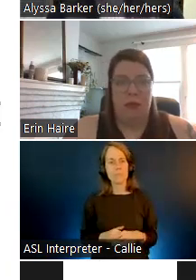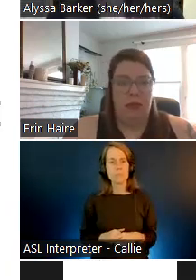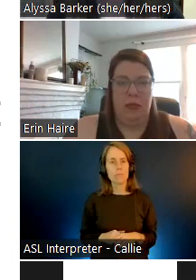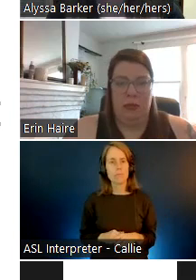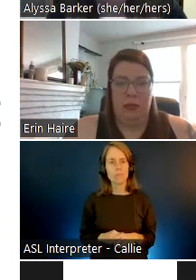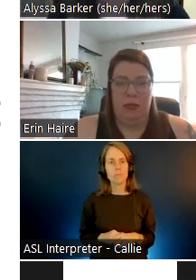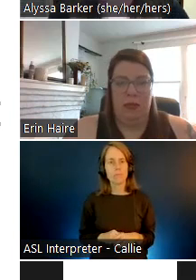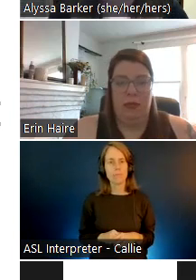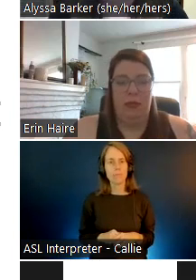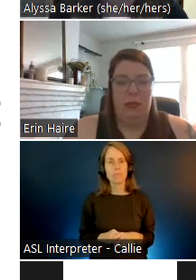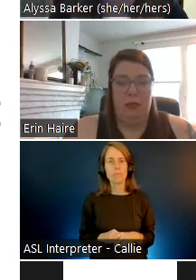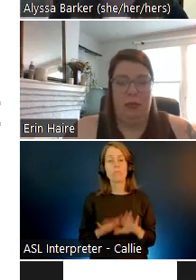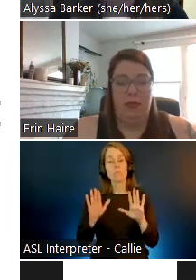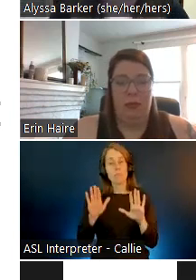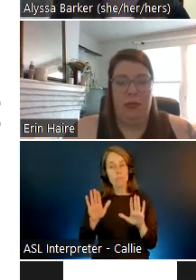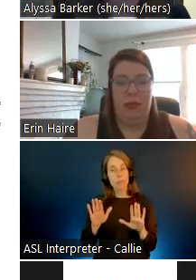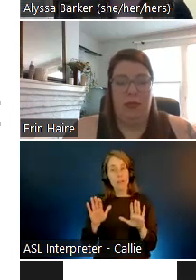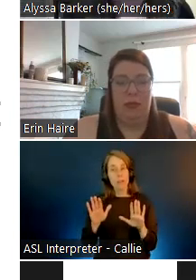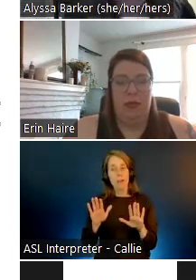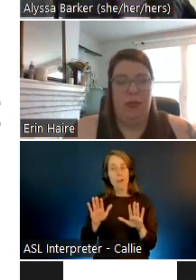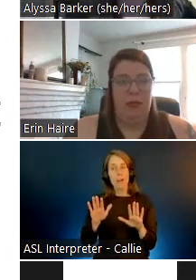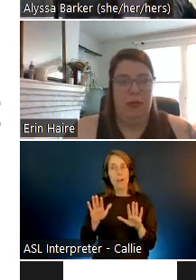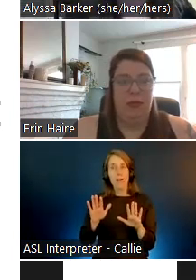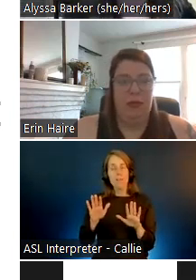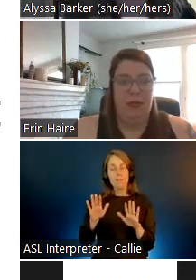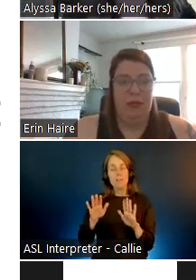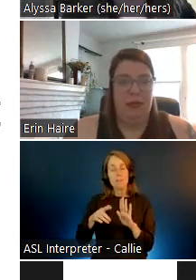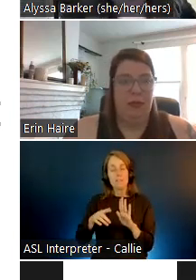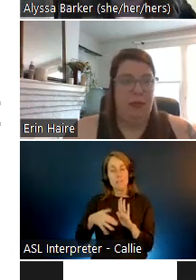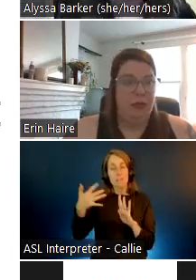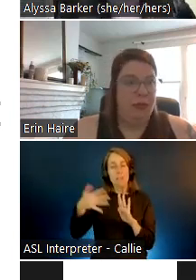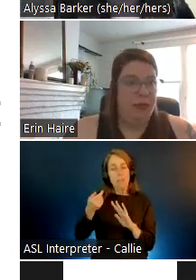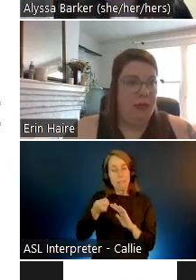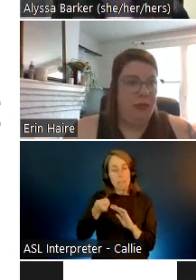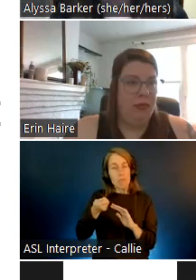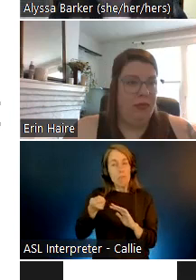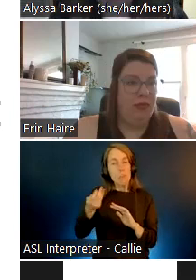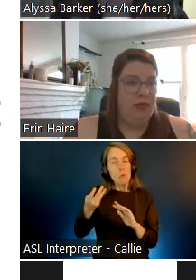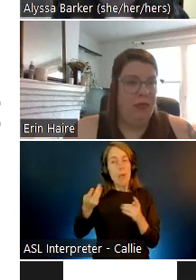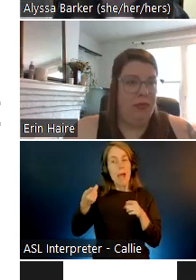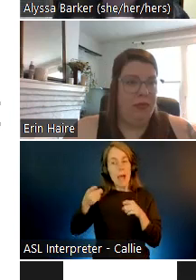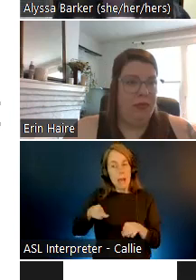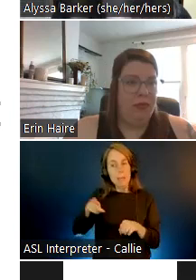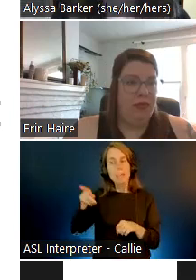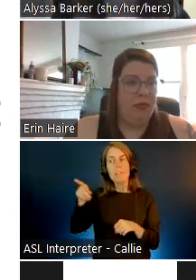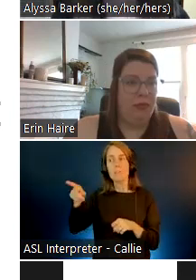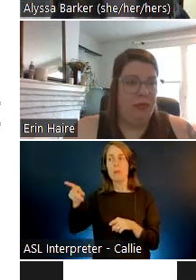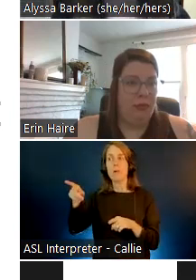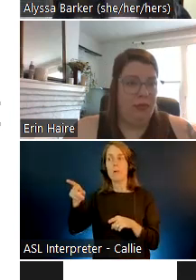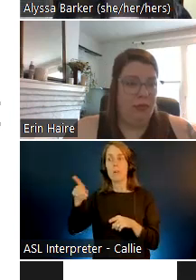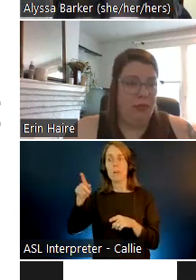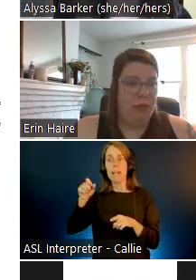there are a few defenses for denying a requested accommodation um the first one